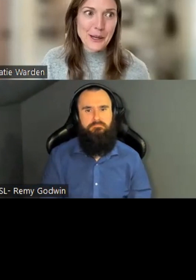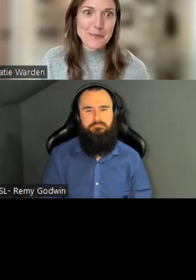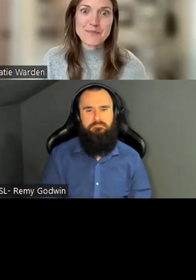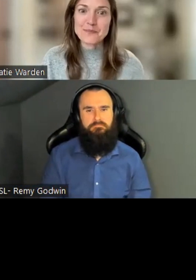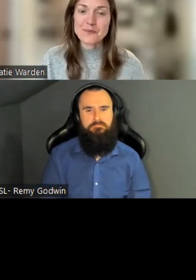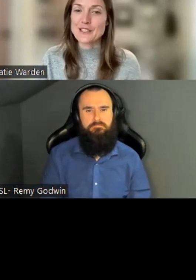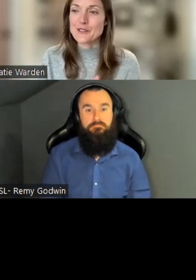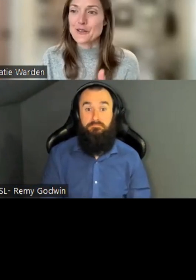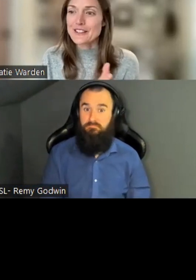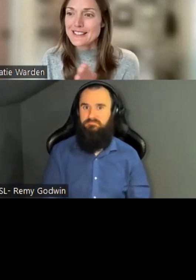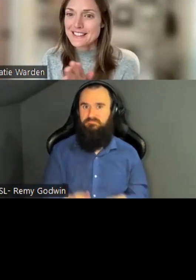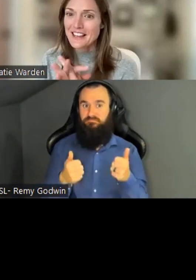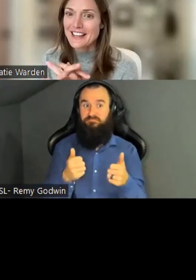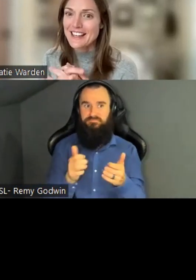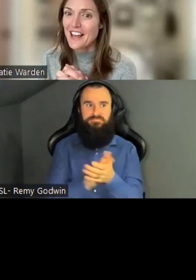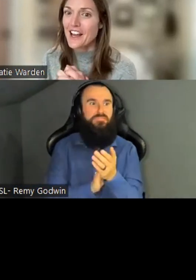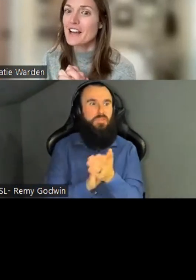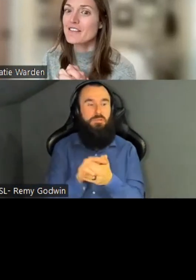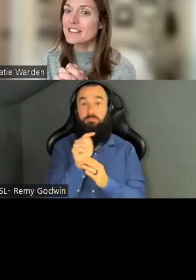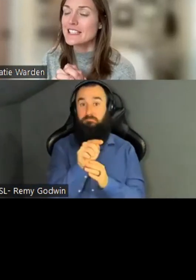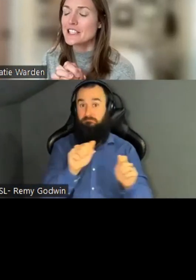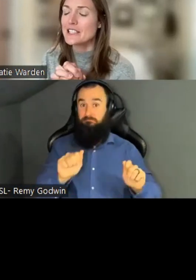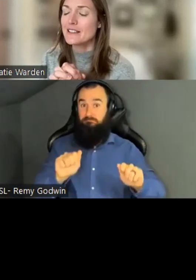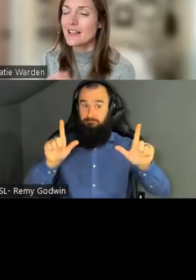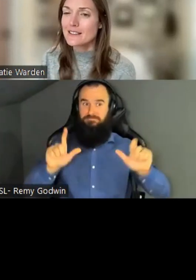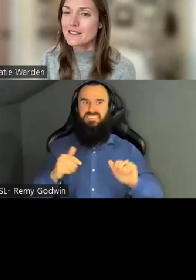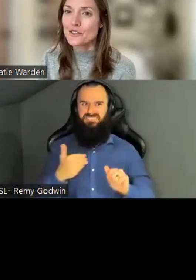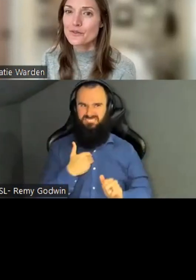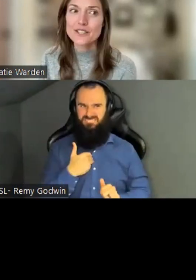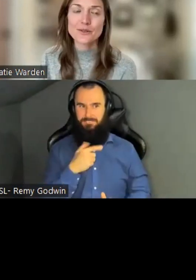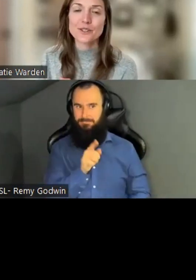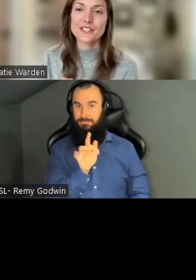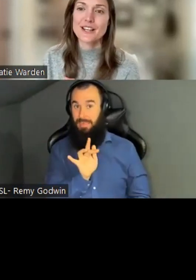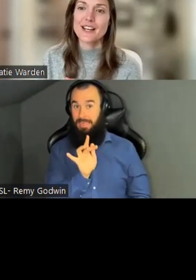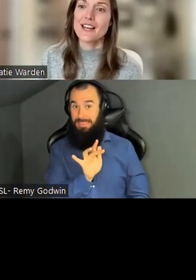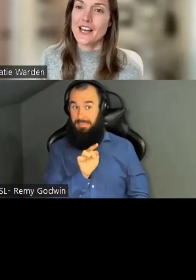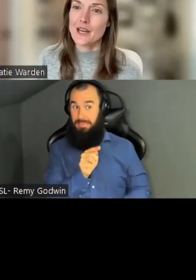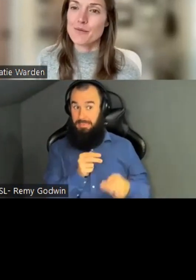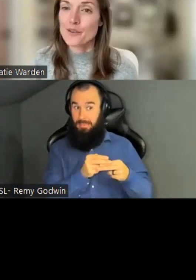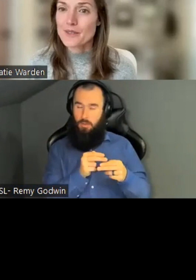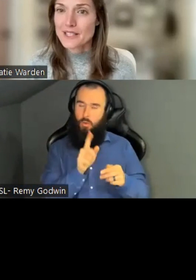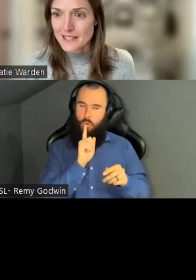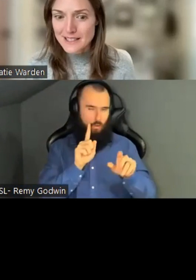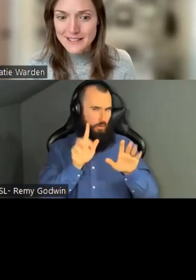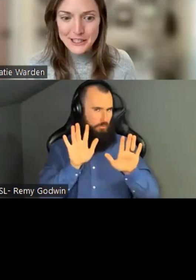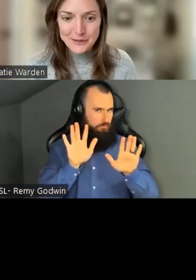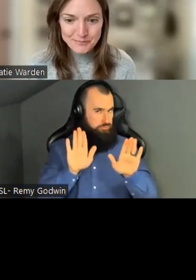Okay? And so on this slide, I have a link to an excellent resource from the CDC.